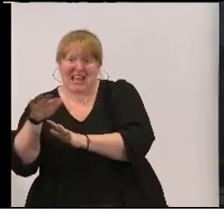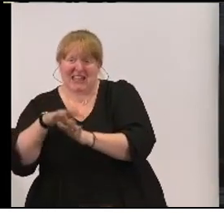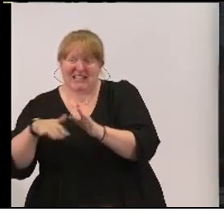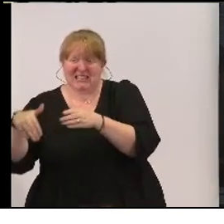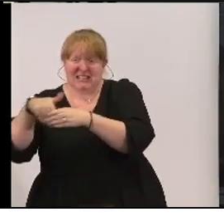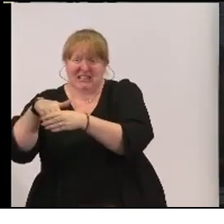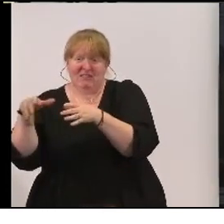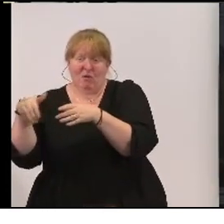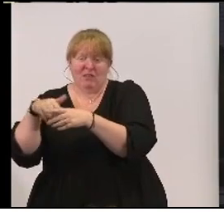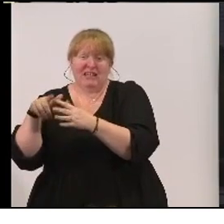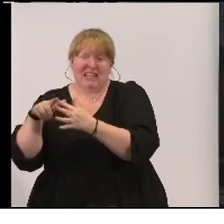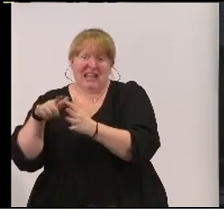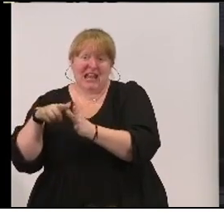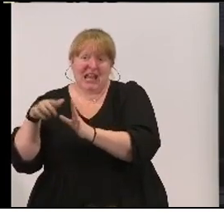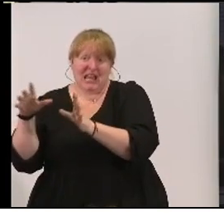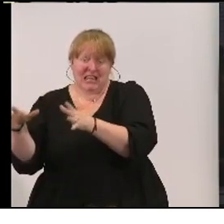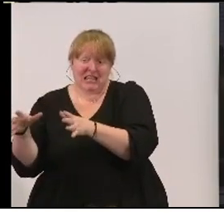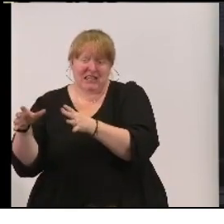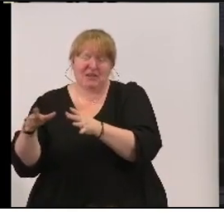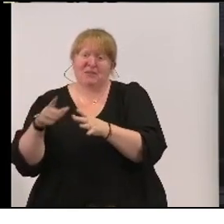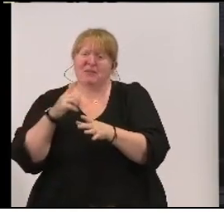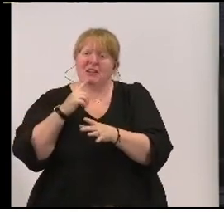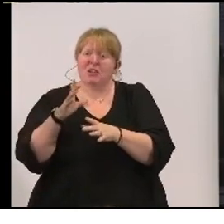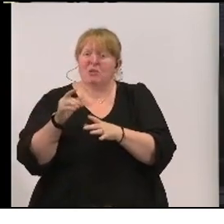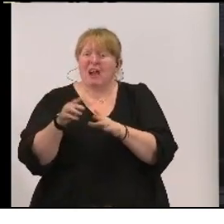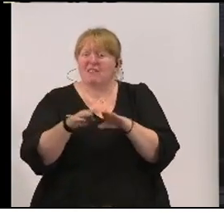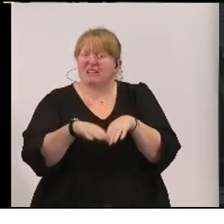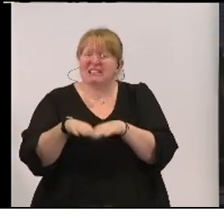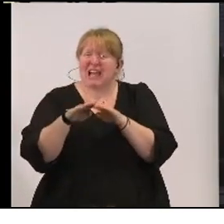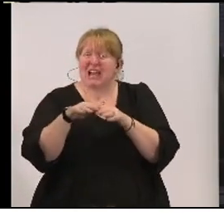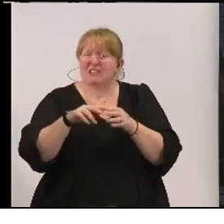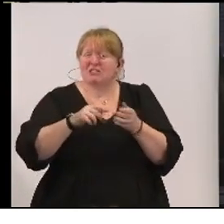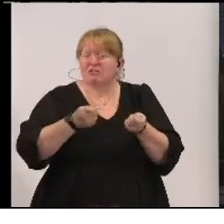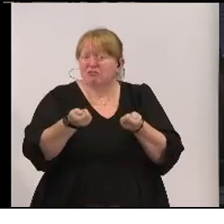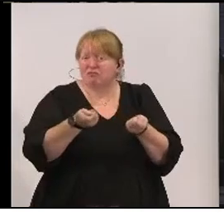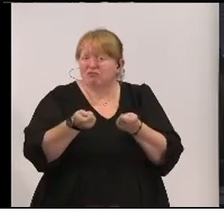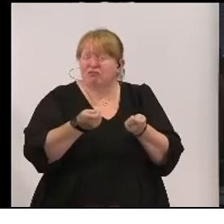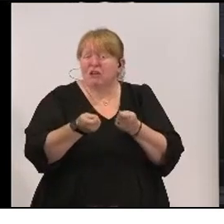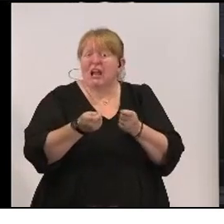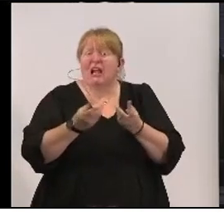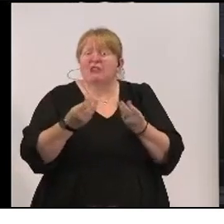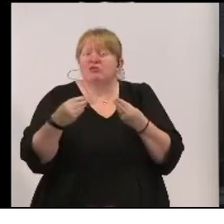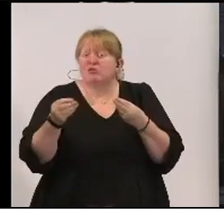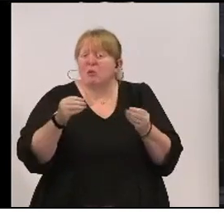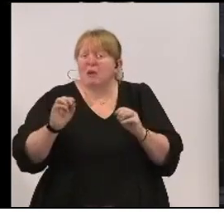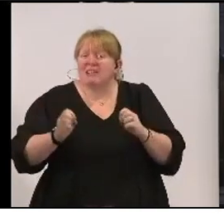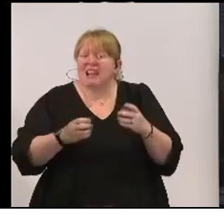And whilst you've got standard operating environments and software delivery models